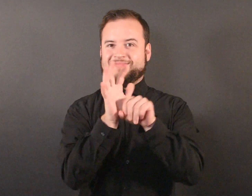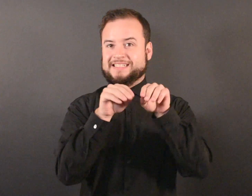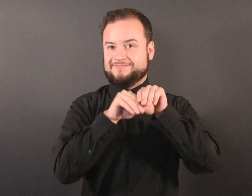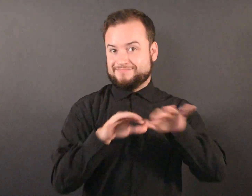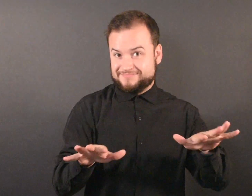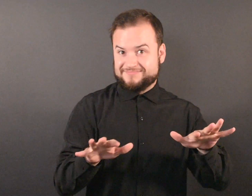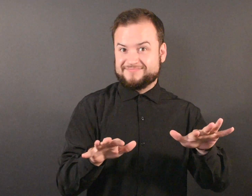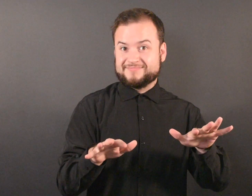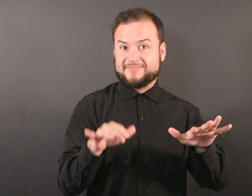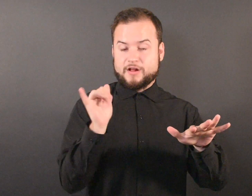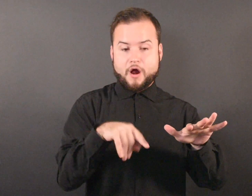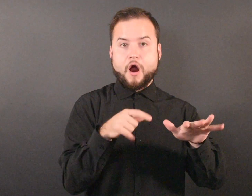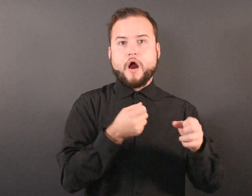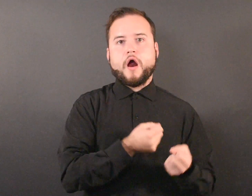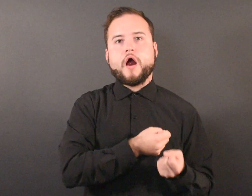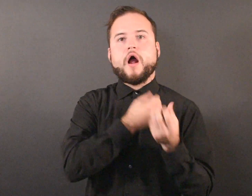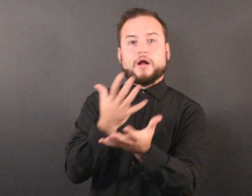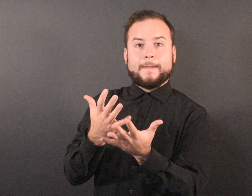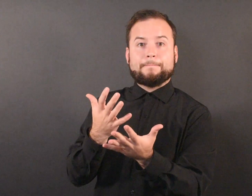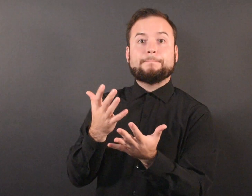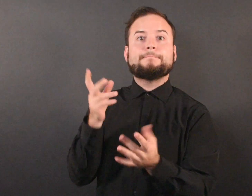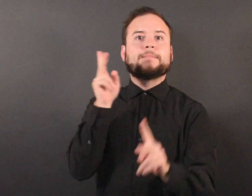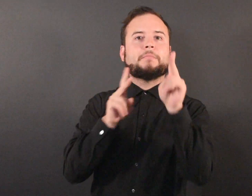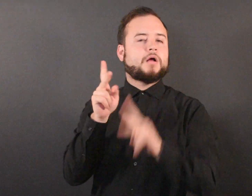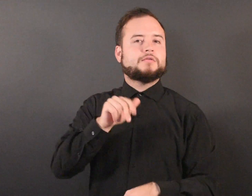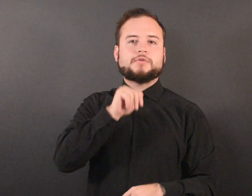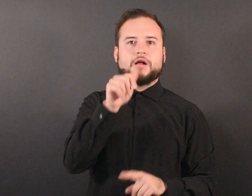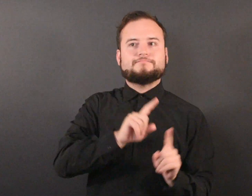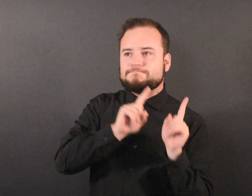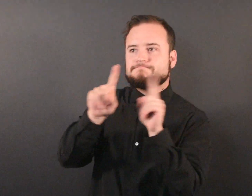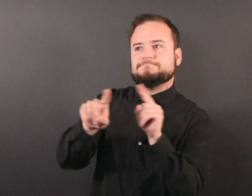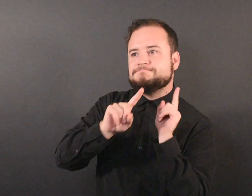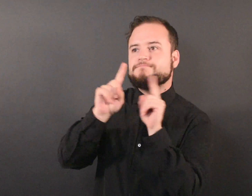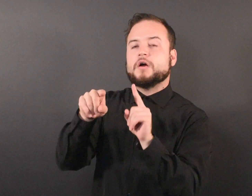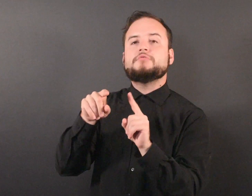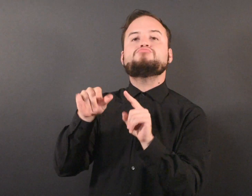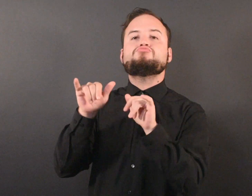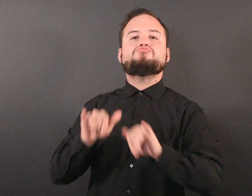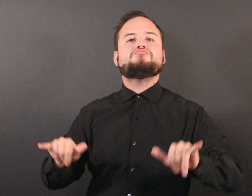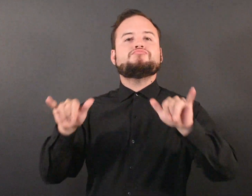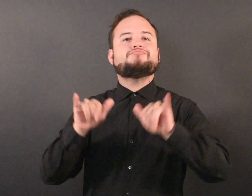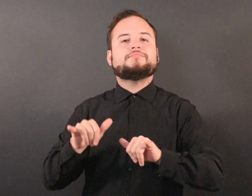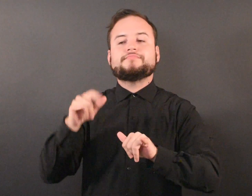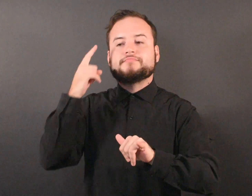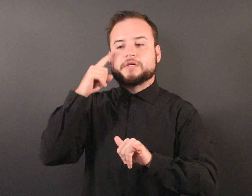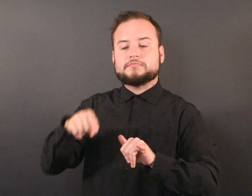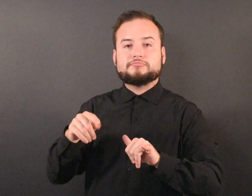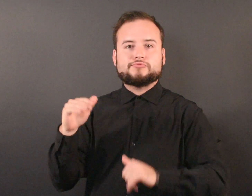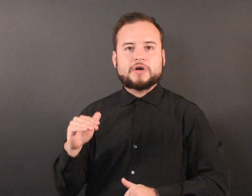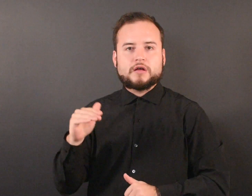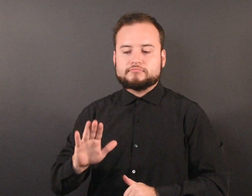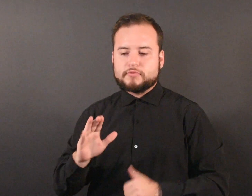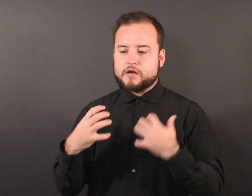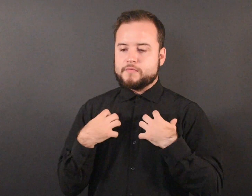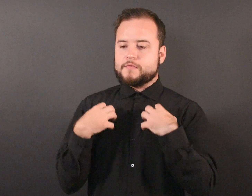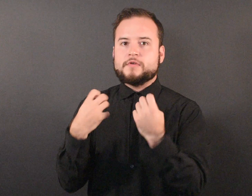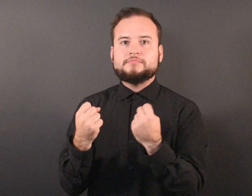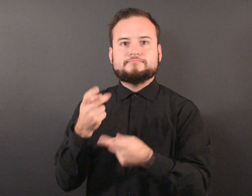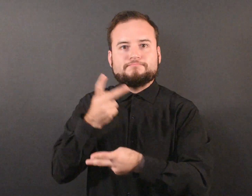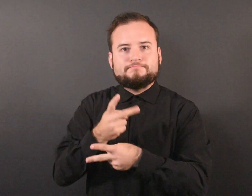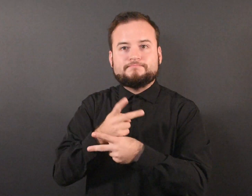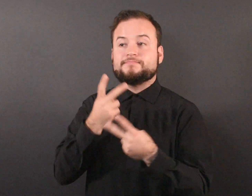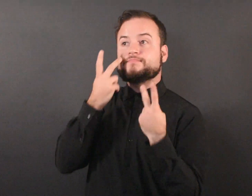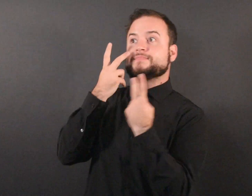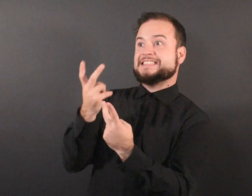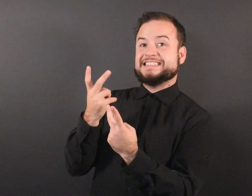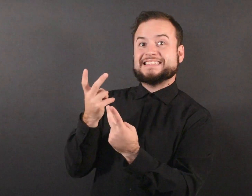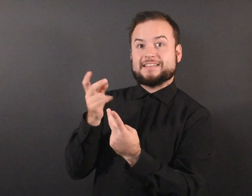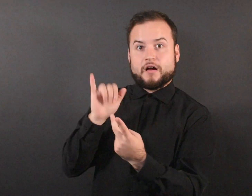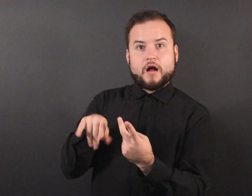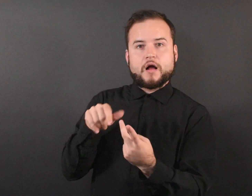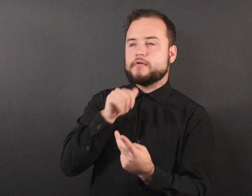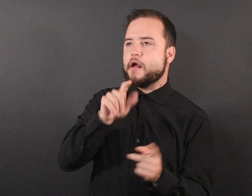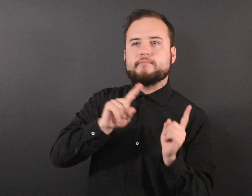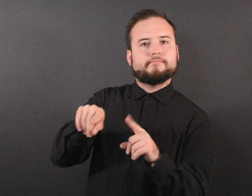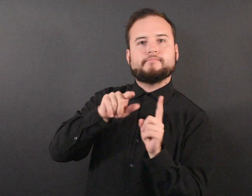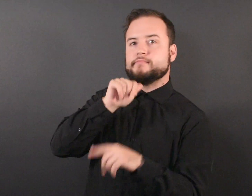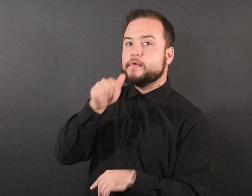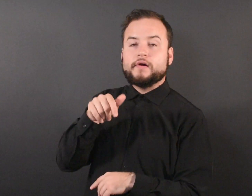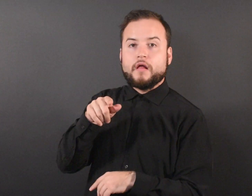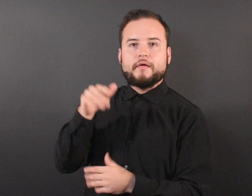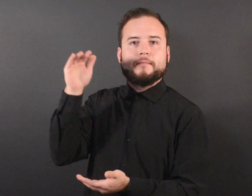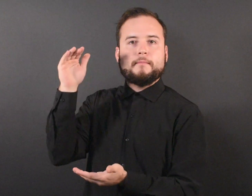due largely to people not getting in for routine well-child-care visits.